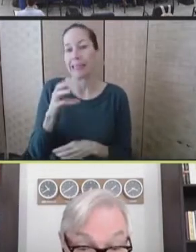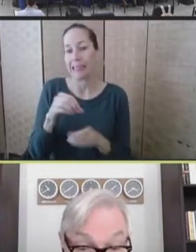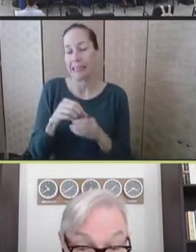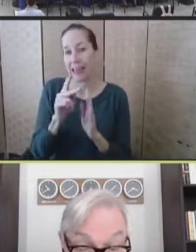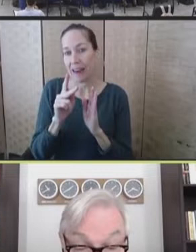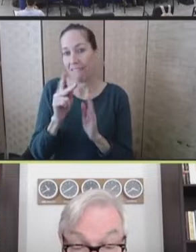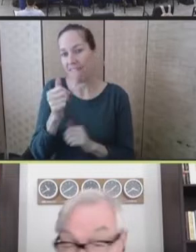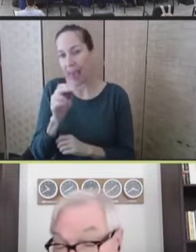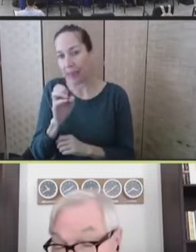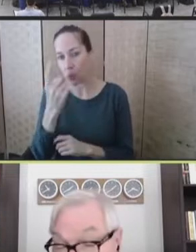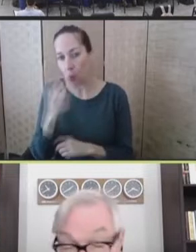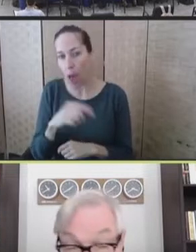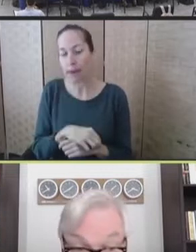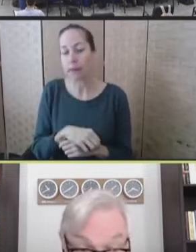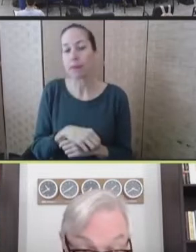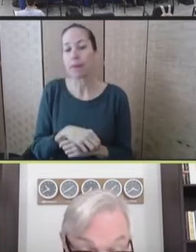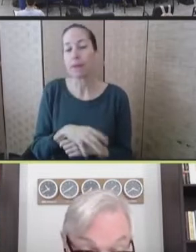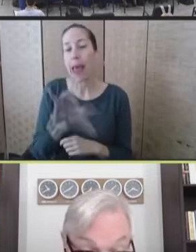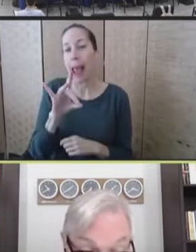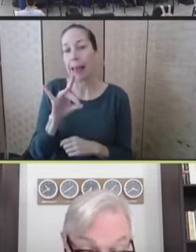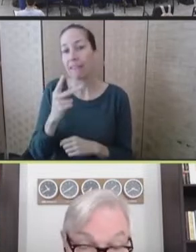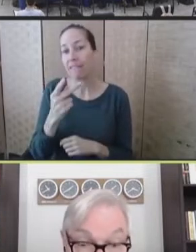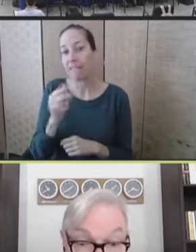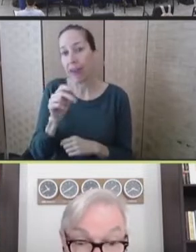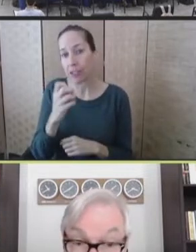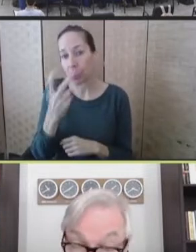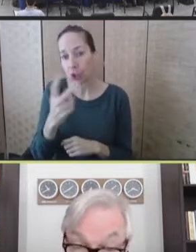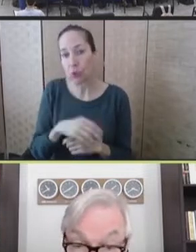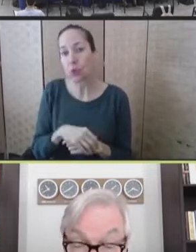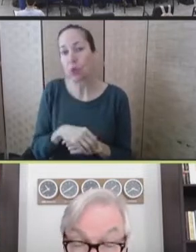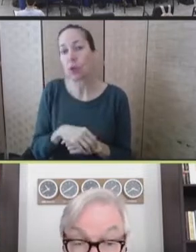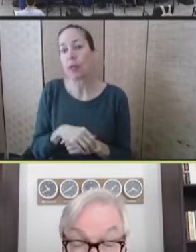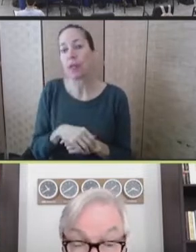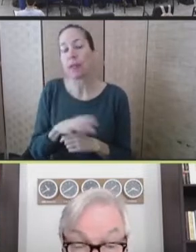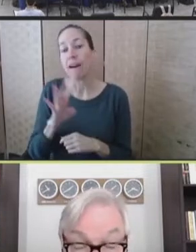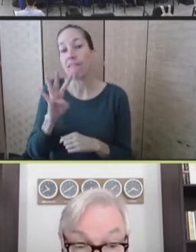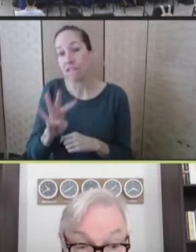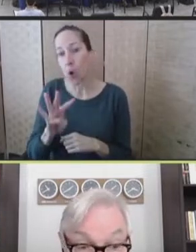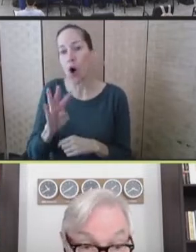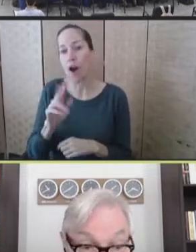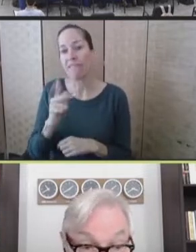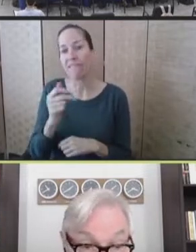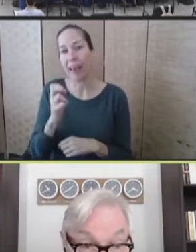III, and none have obviously been approved yet. You're going to hear about one of these in just a moment.